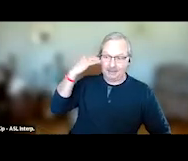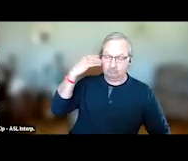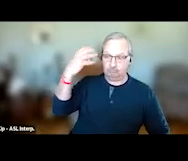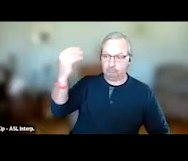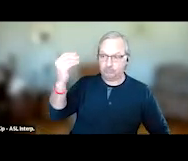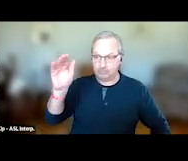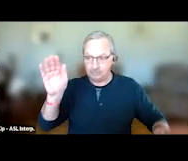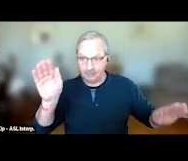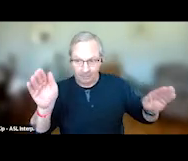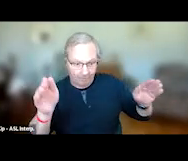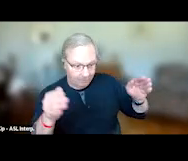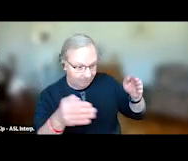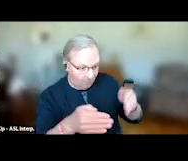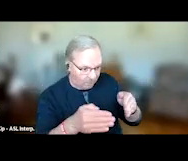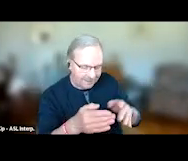into the very moment, you could call it.